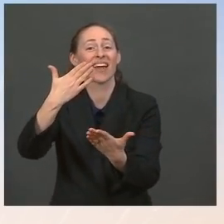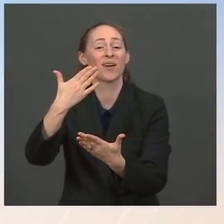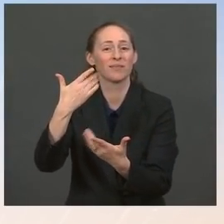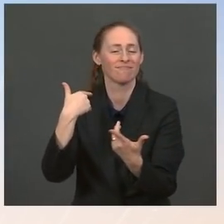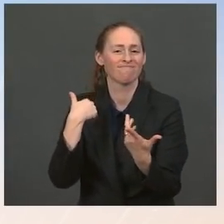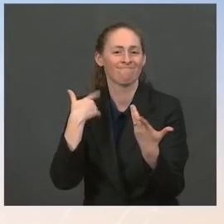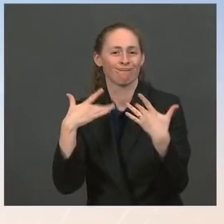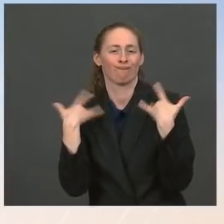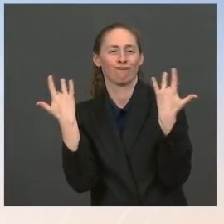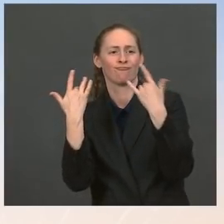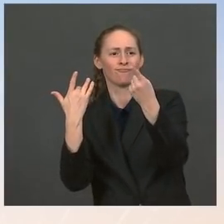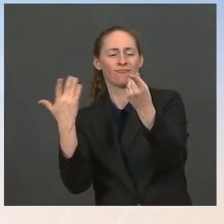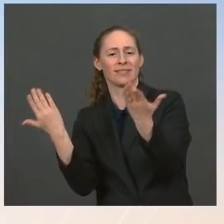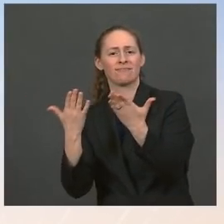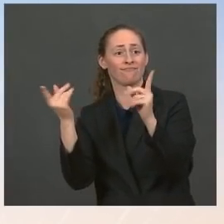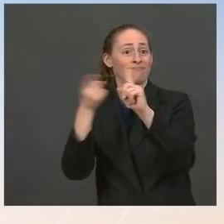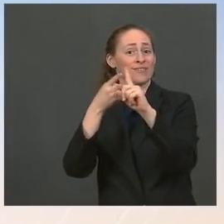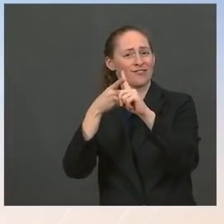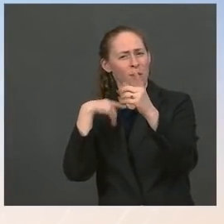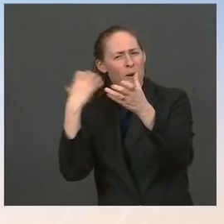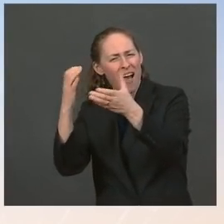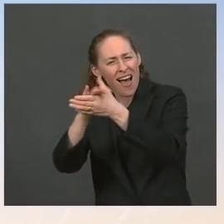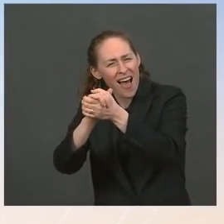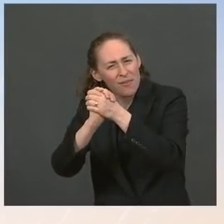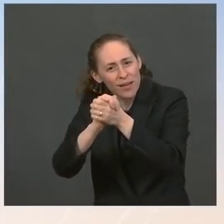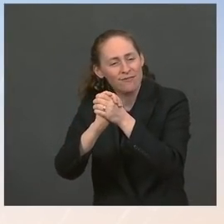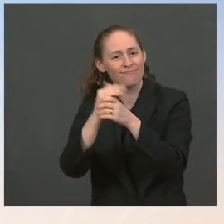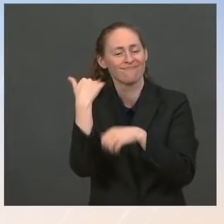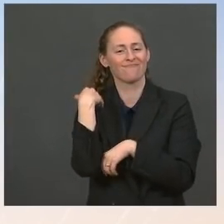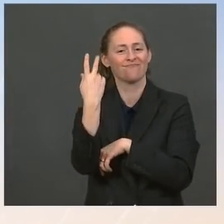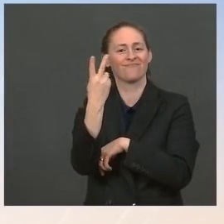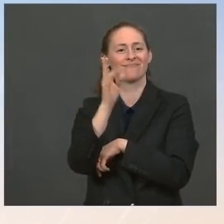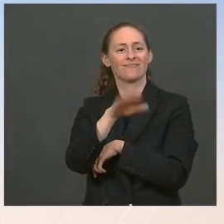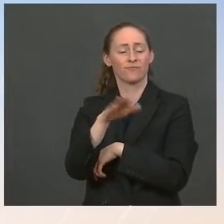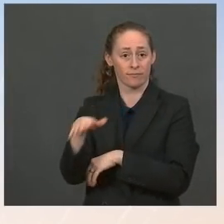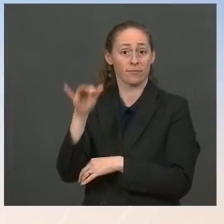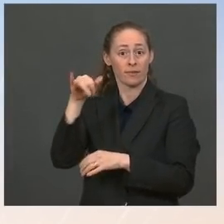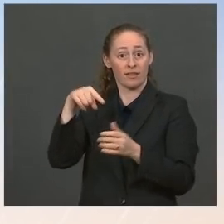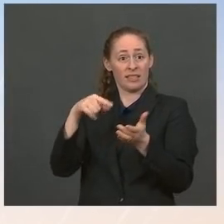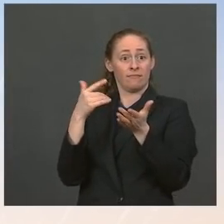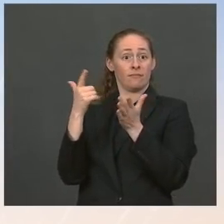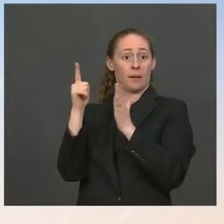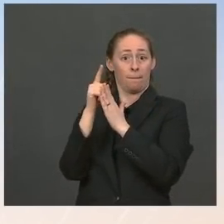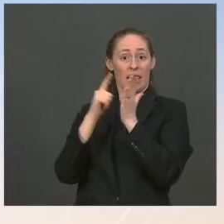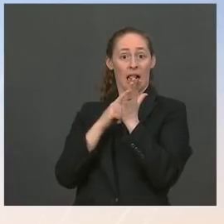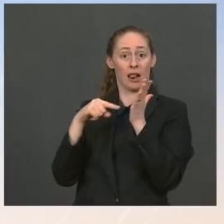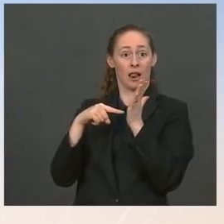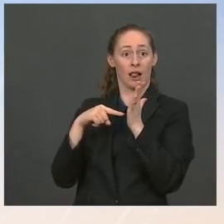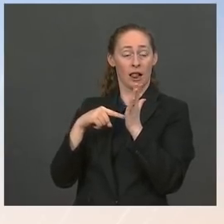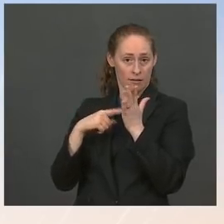A question about the bill. This bill gives your department an unprecedented amount of discretionary funds --